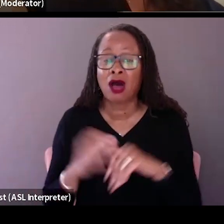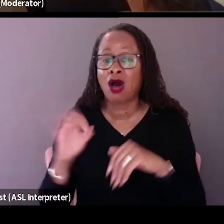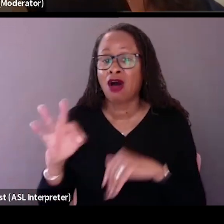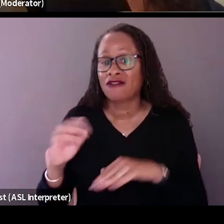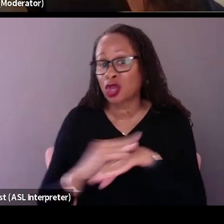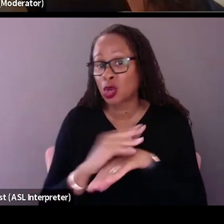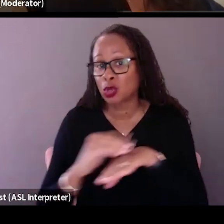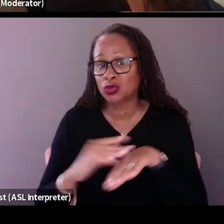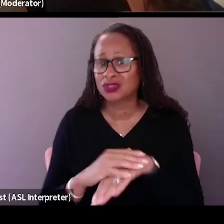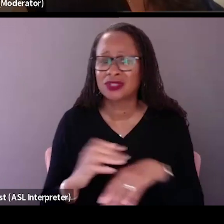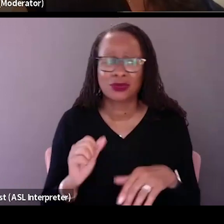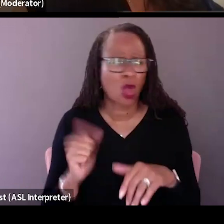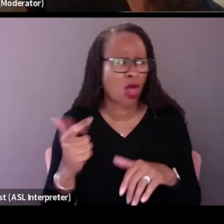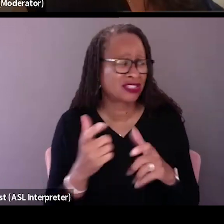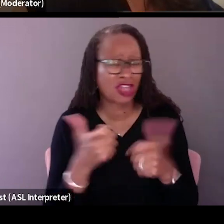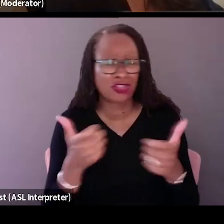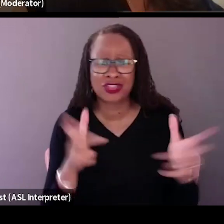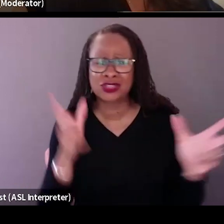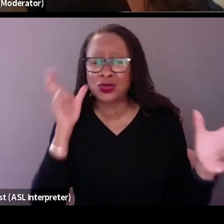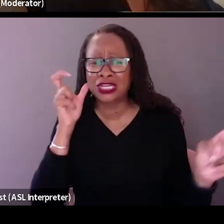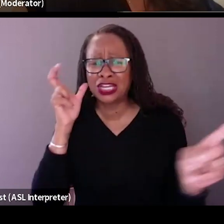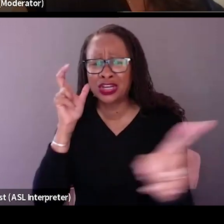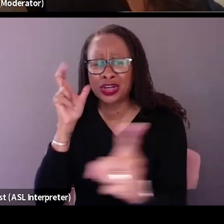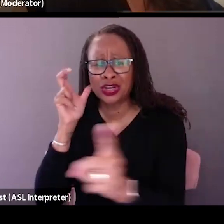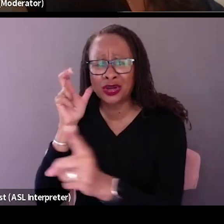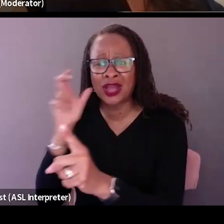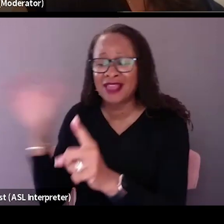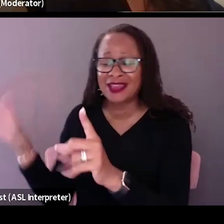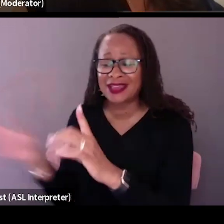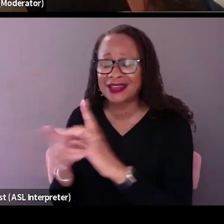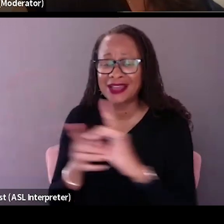that all tied back to the Murdaugh was fascinating.